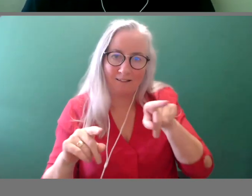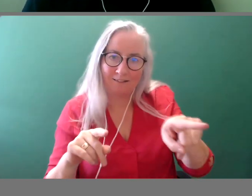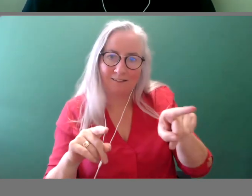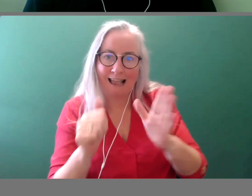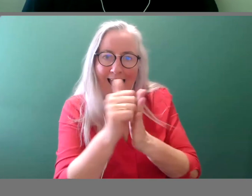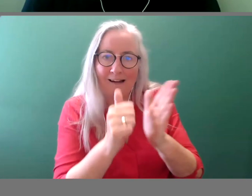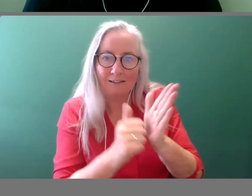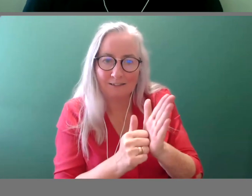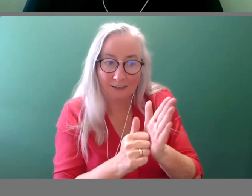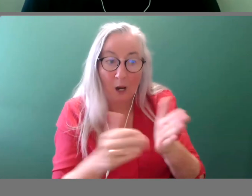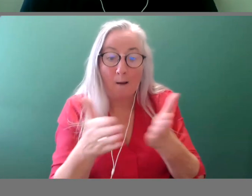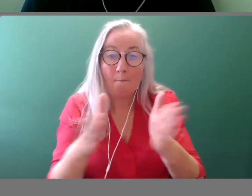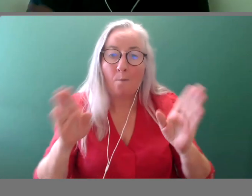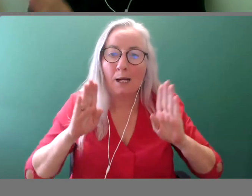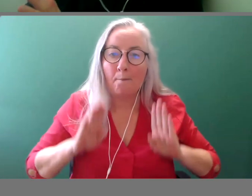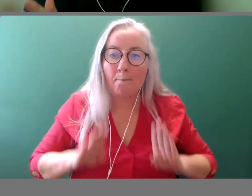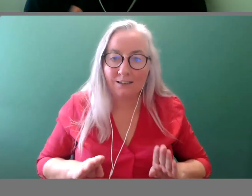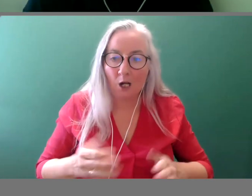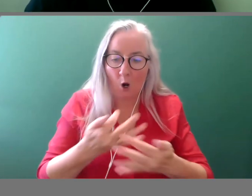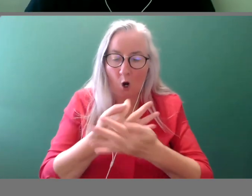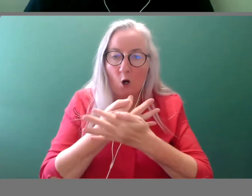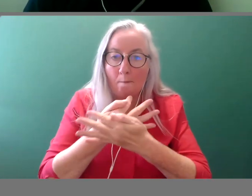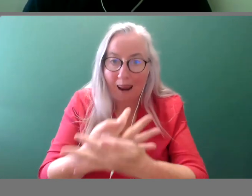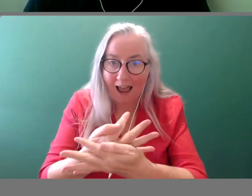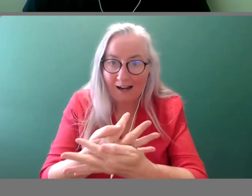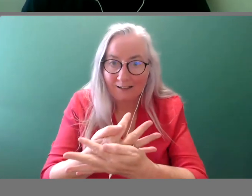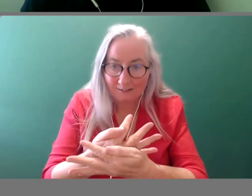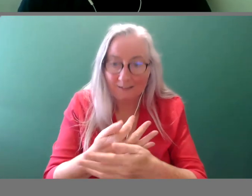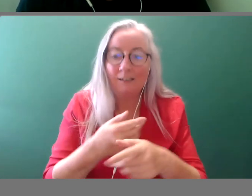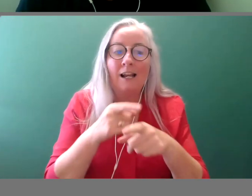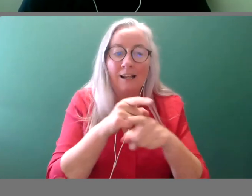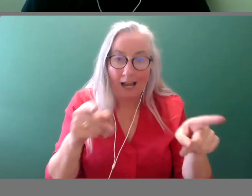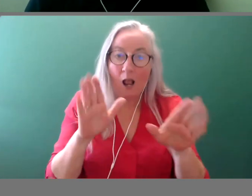and public bodies that comply with this code are considered to be in compliance of the Act. So that